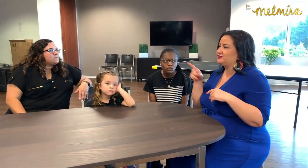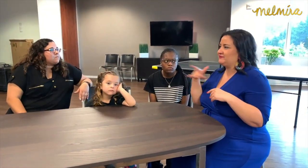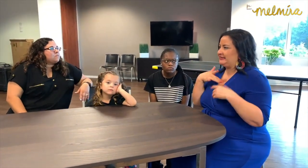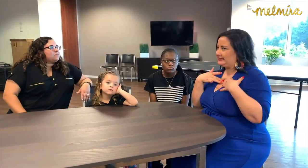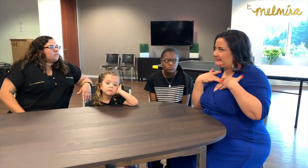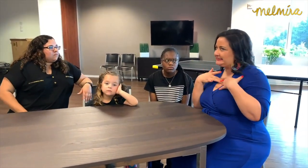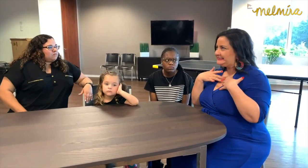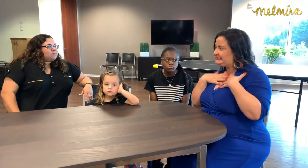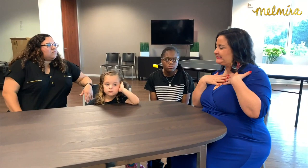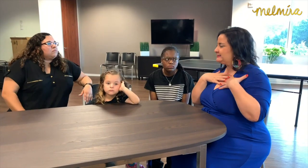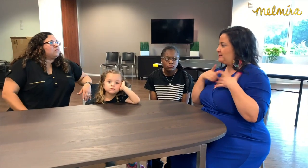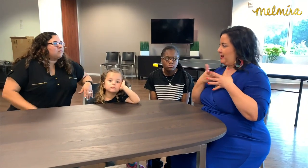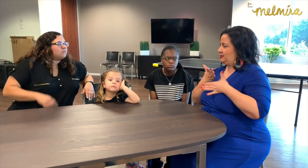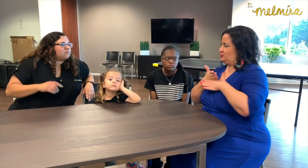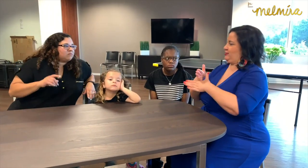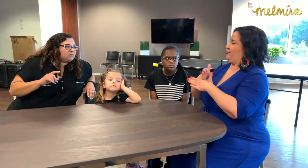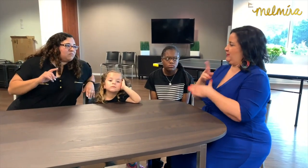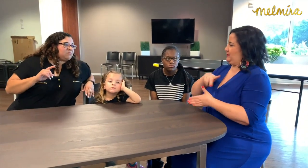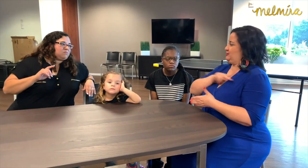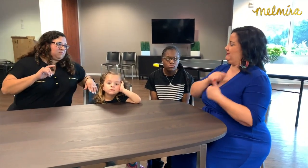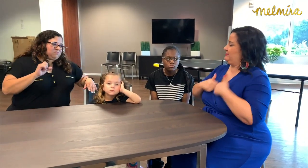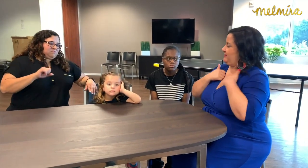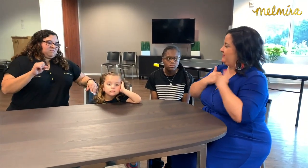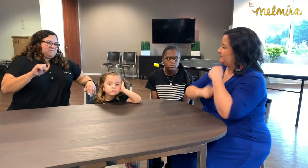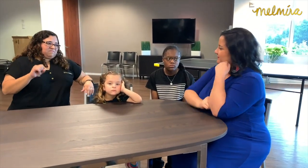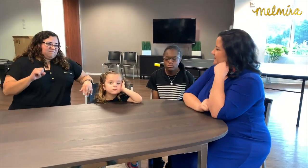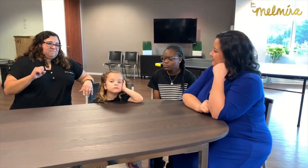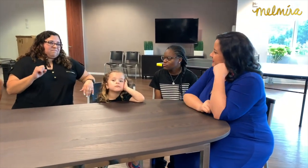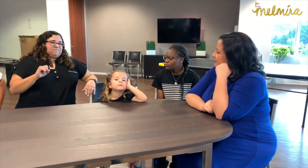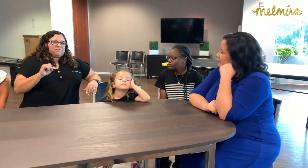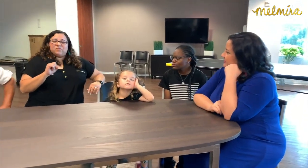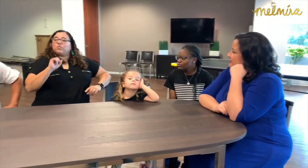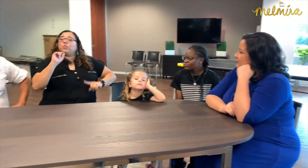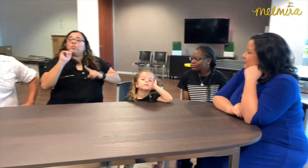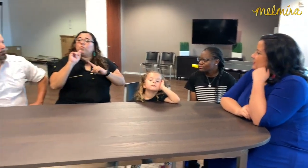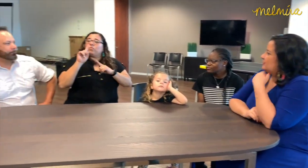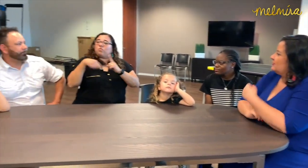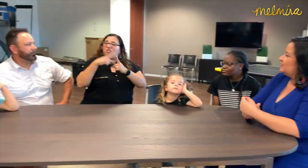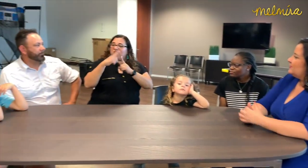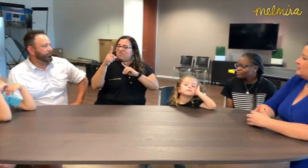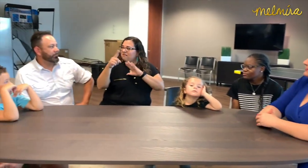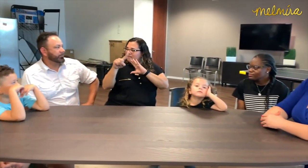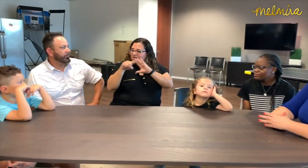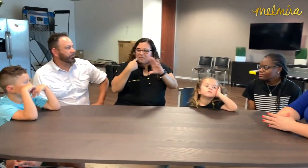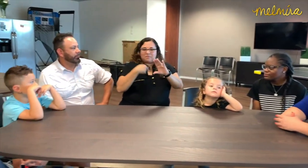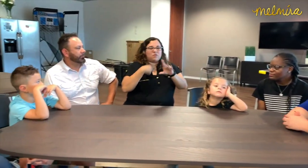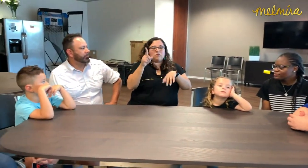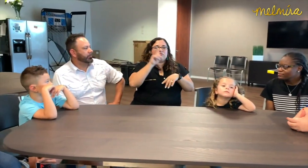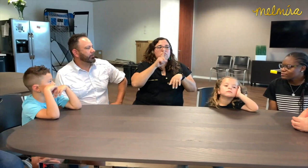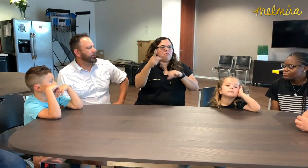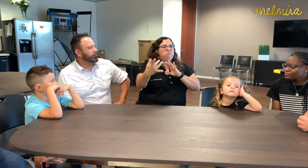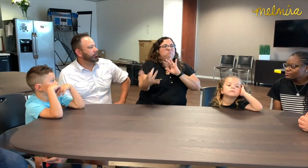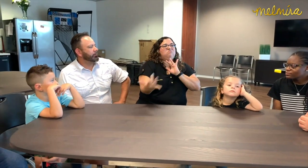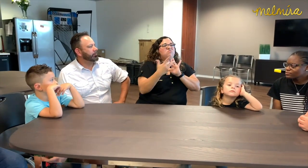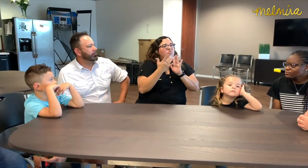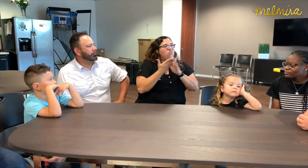Did you feel any hesitation about sharing the personal part of your life? Yes. When they emailed me- actually they contacted me